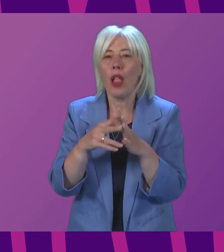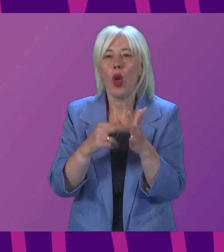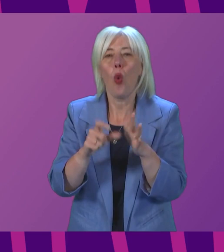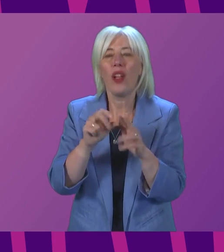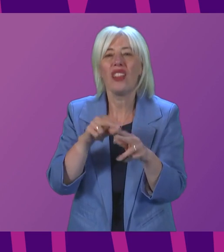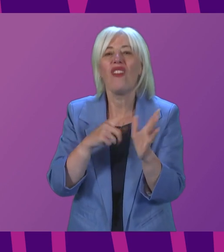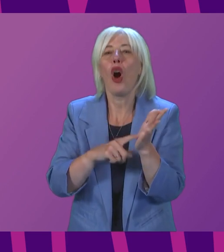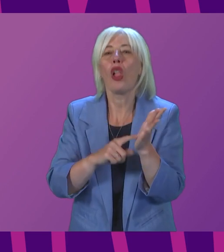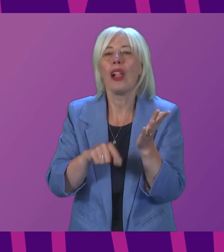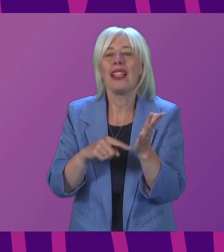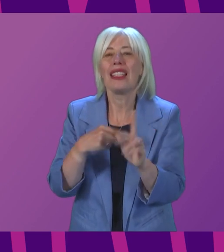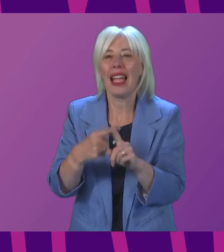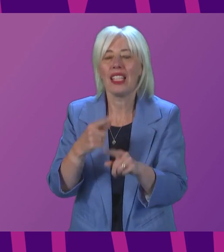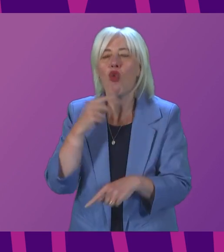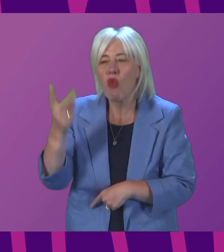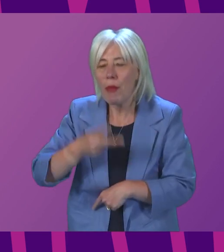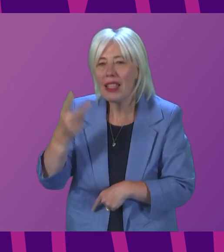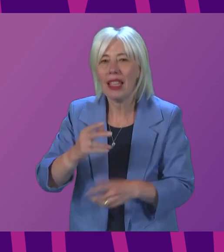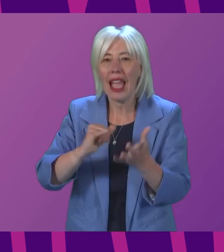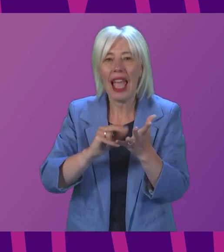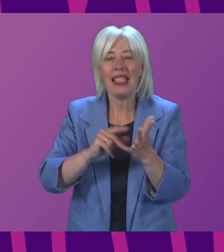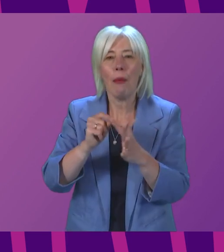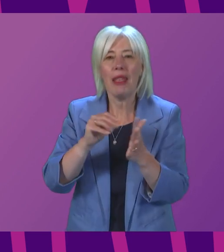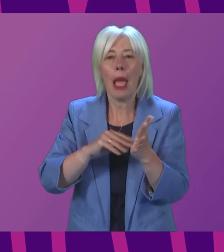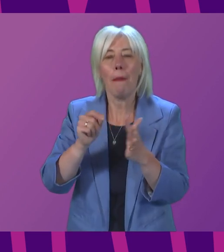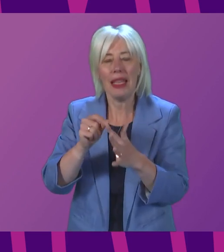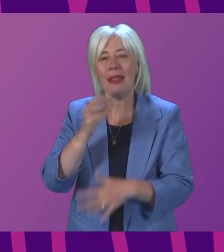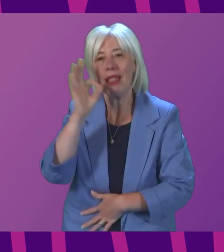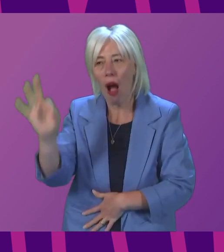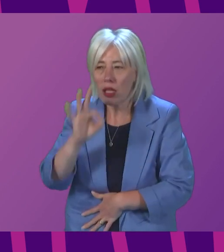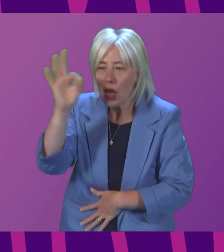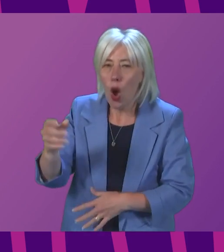SNP MPs were asked repeatedly to confirm whether a windfall tax would include oil and gas companies,